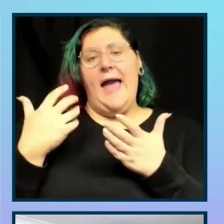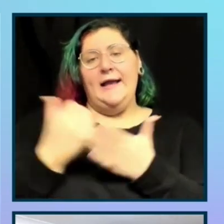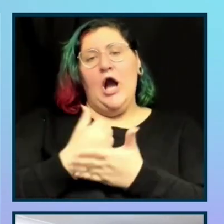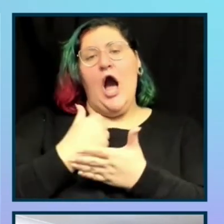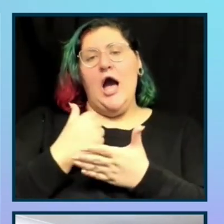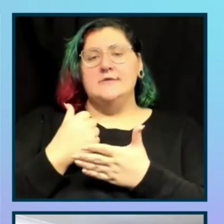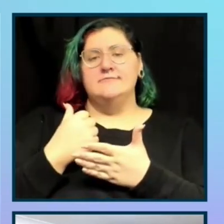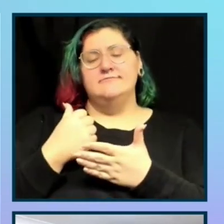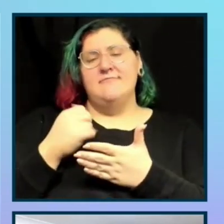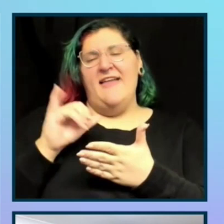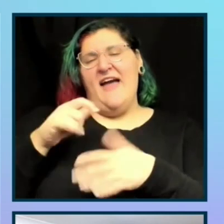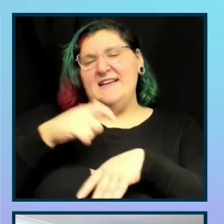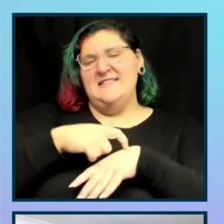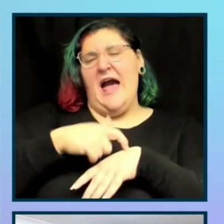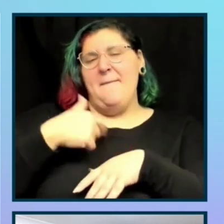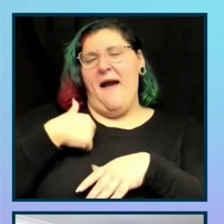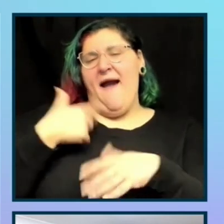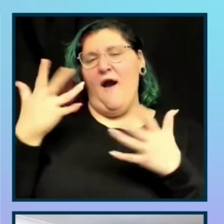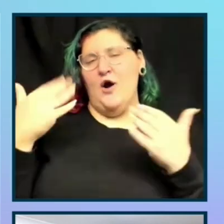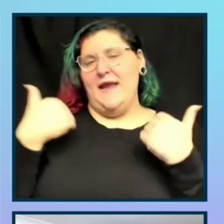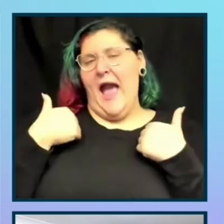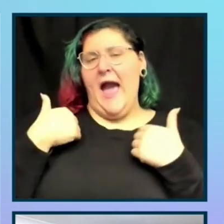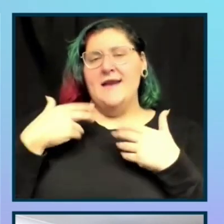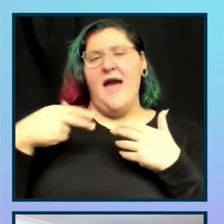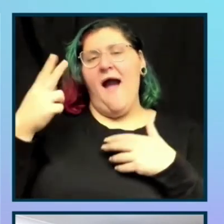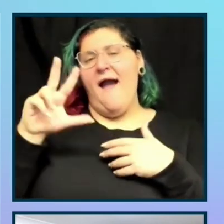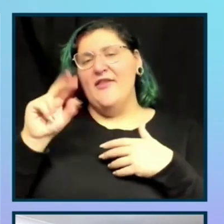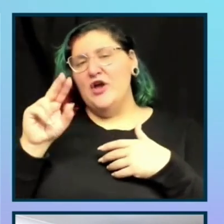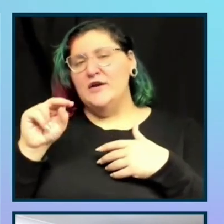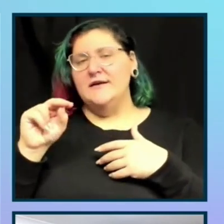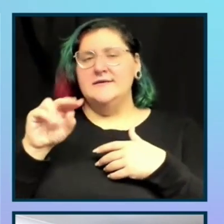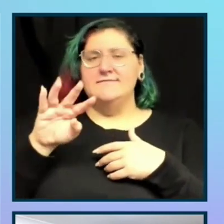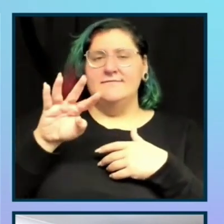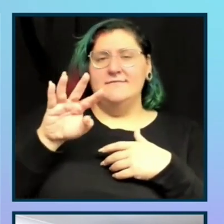low 40s in if memory serves, it was Order of Souls,